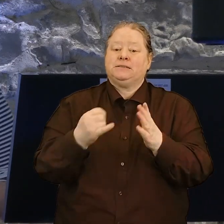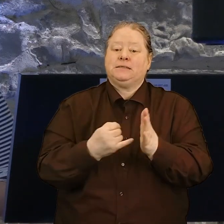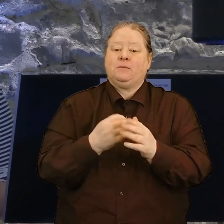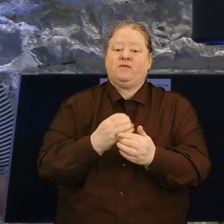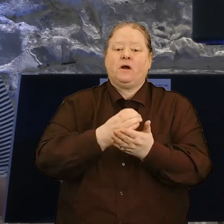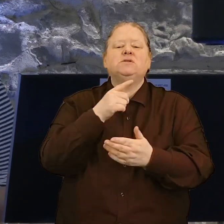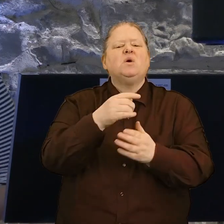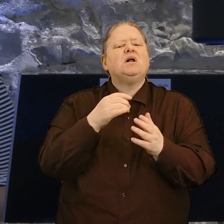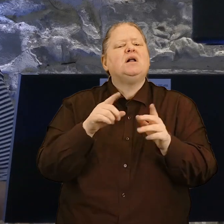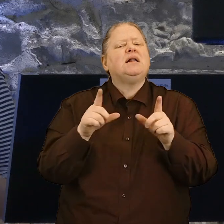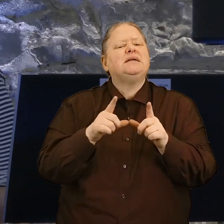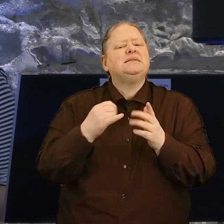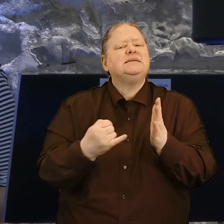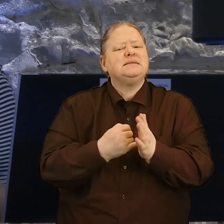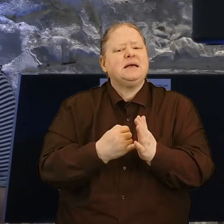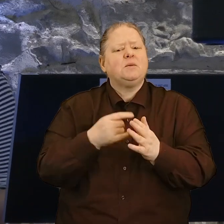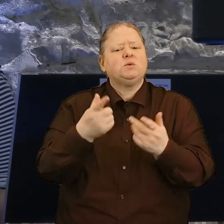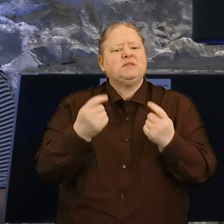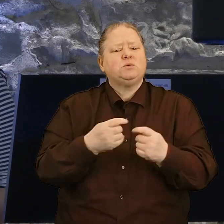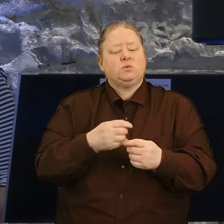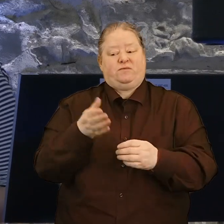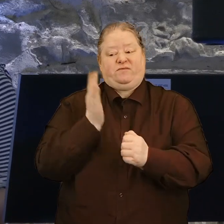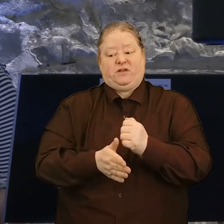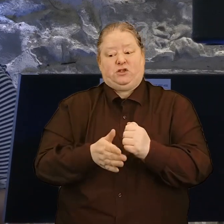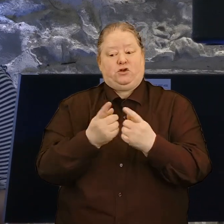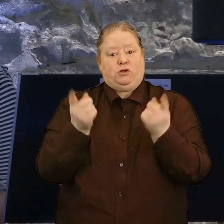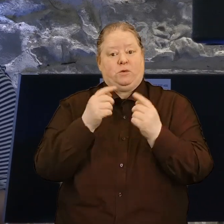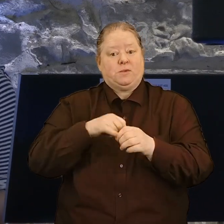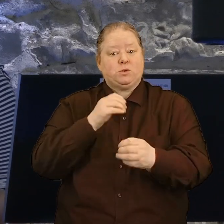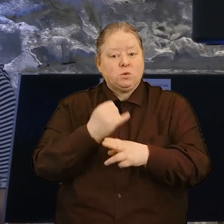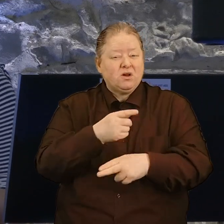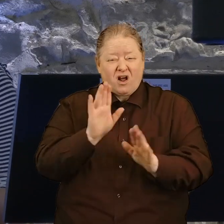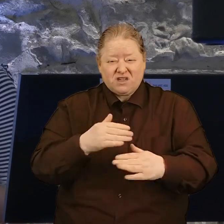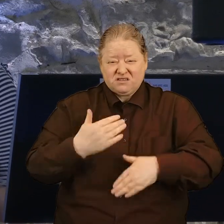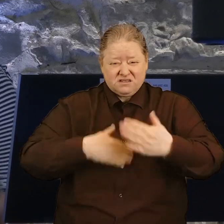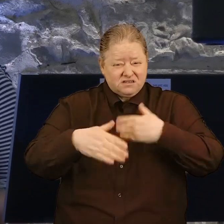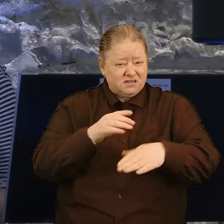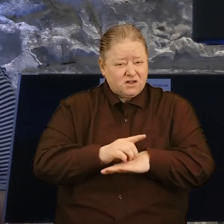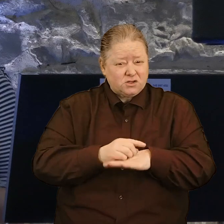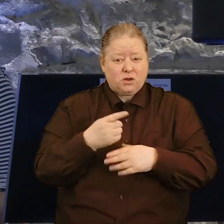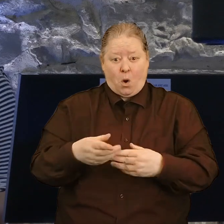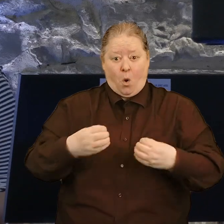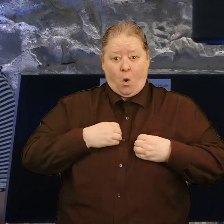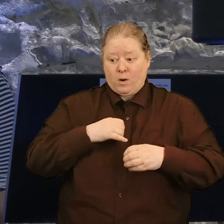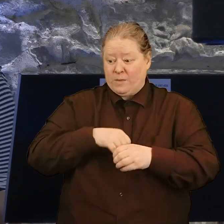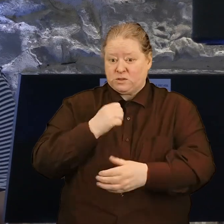So the licentiate exam you sat when you graduated from medical school. He was already fairly well on in his profession, and he actually sat the exam with several of his own medical students,